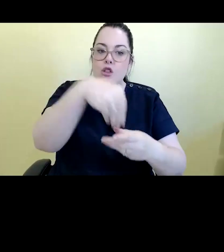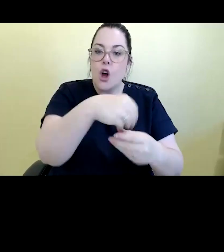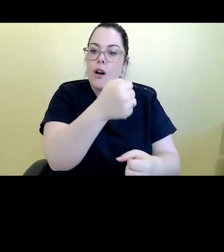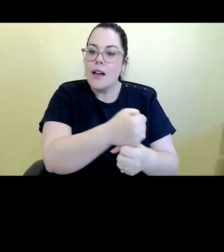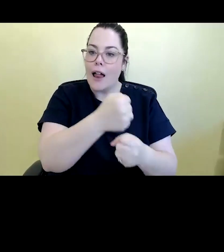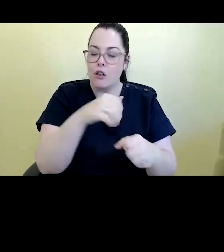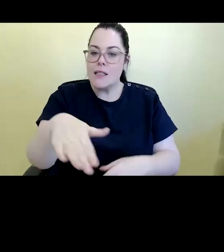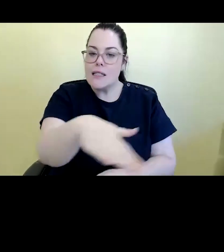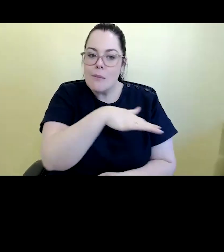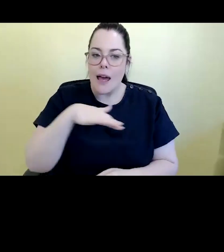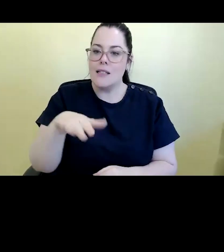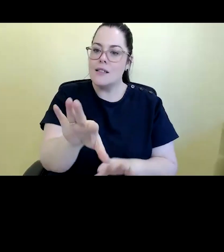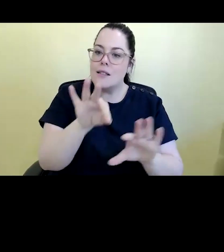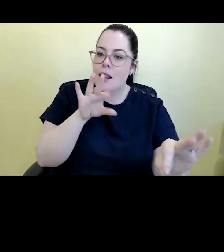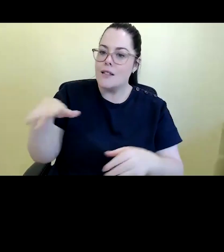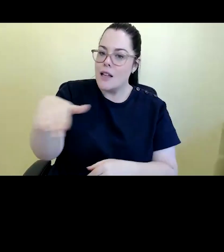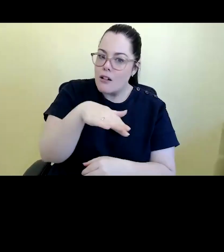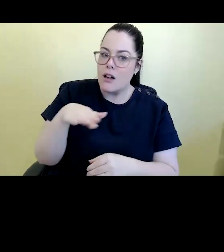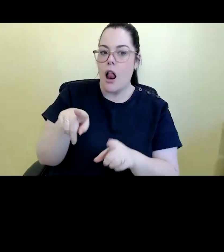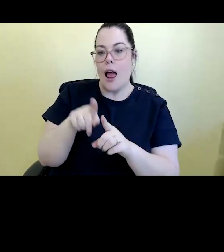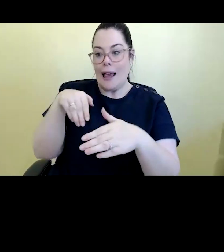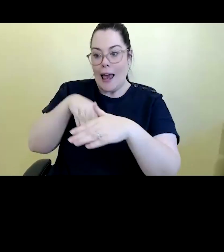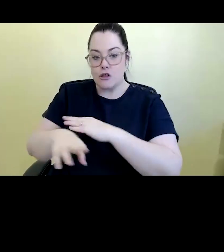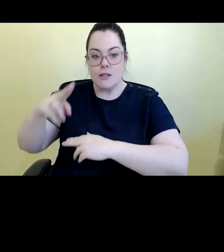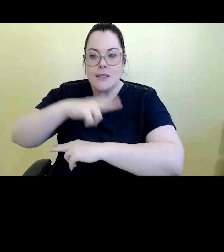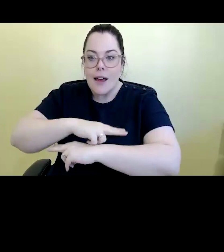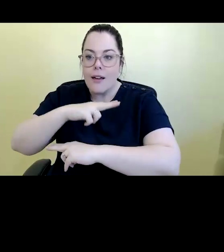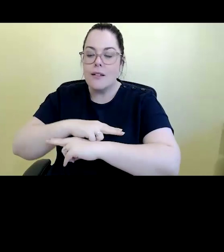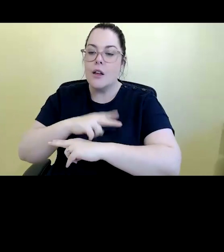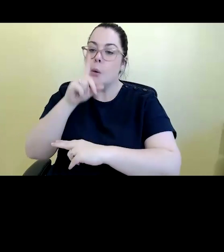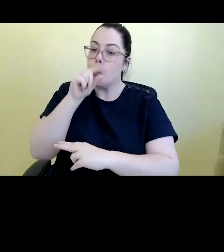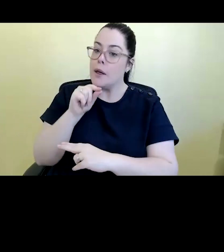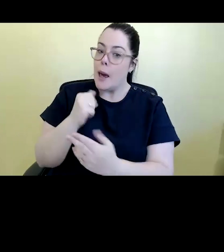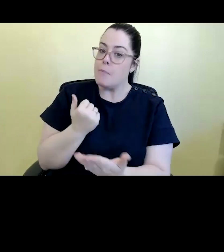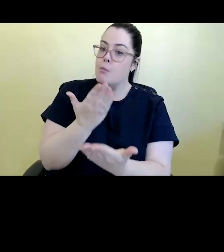external areas, including the entrance. You can propose off-site elements for your exhibition,